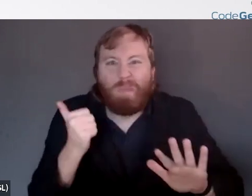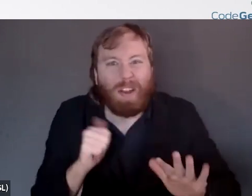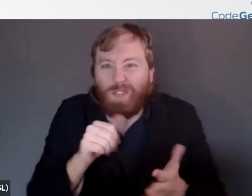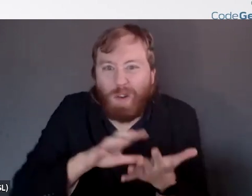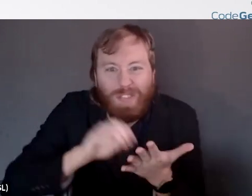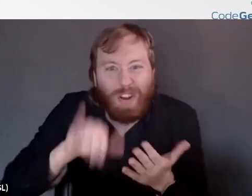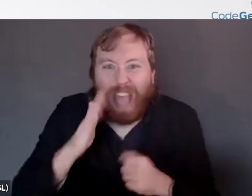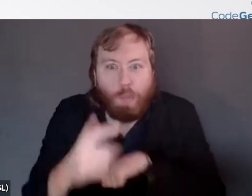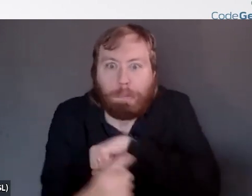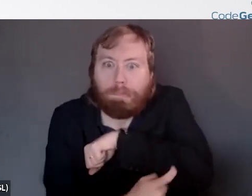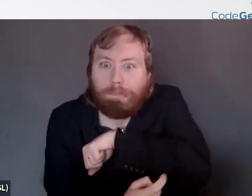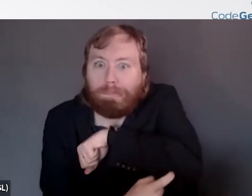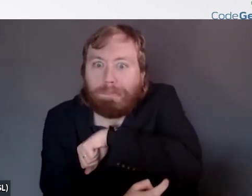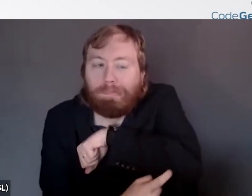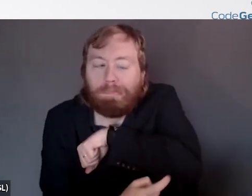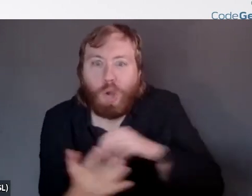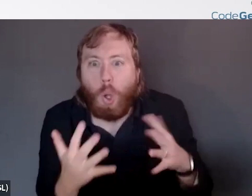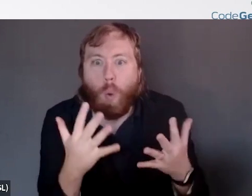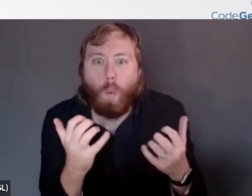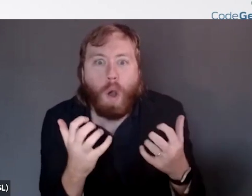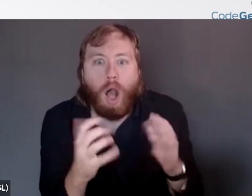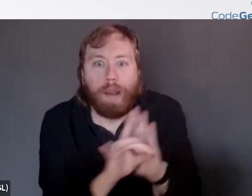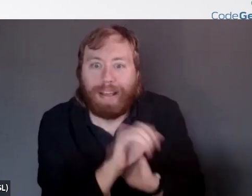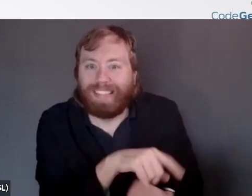but if you use the button tag